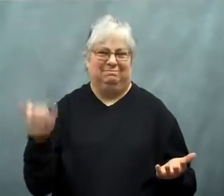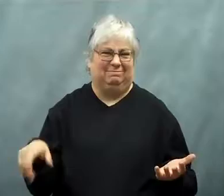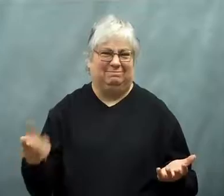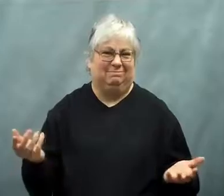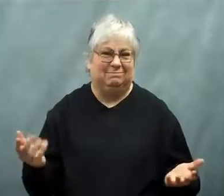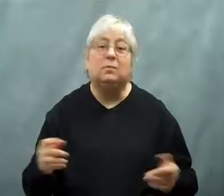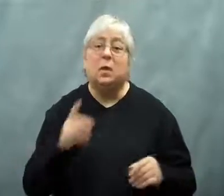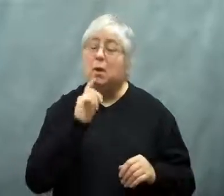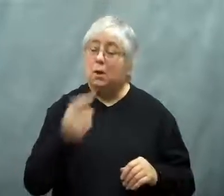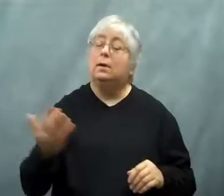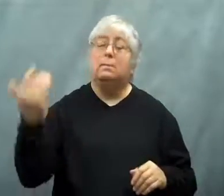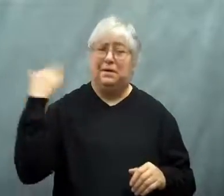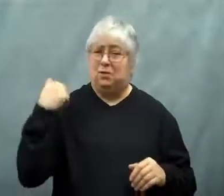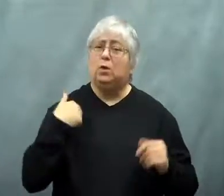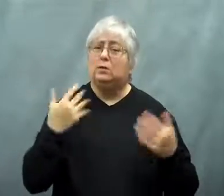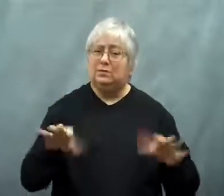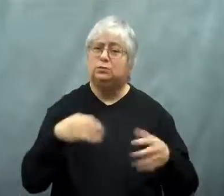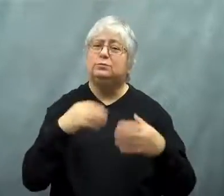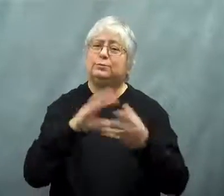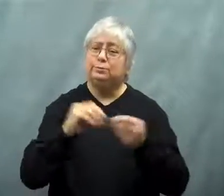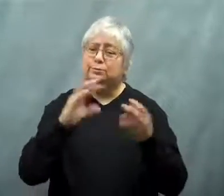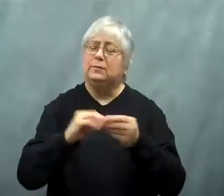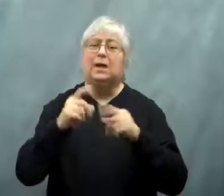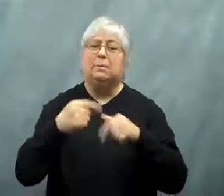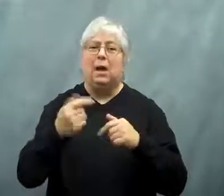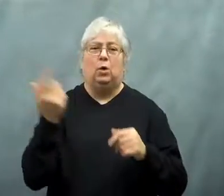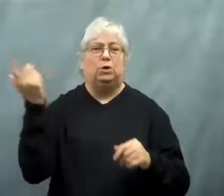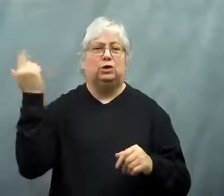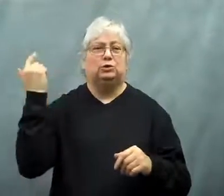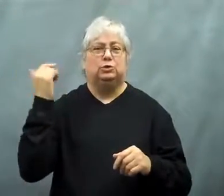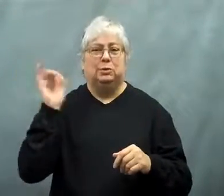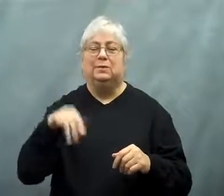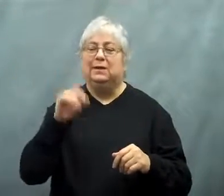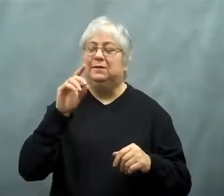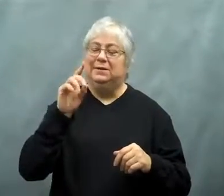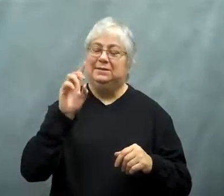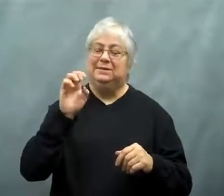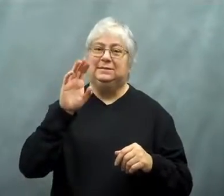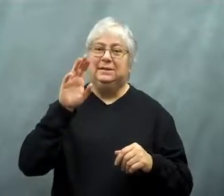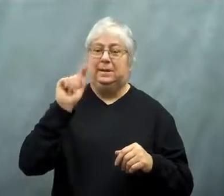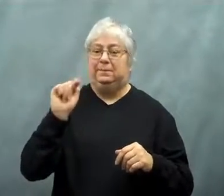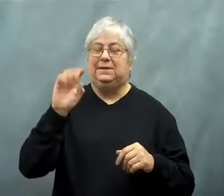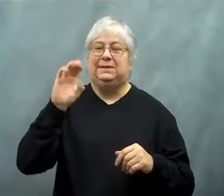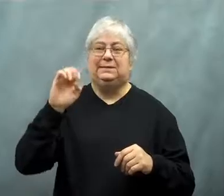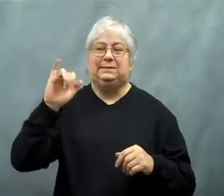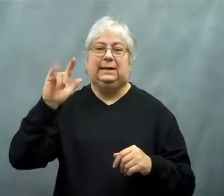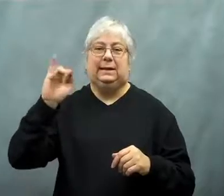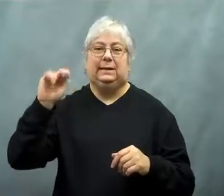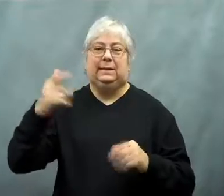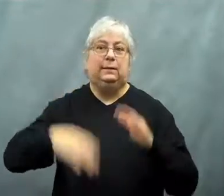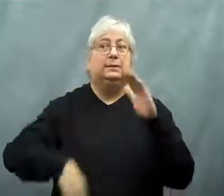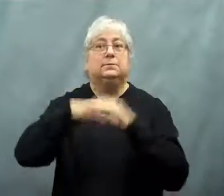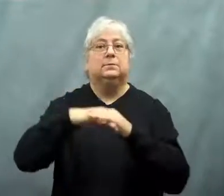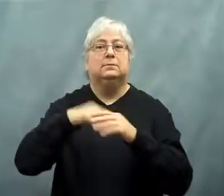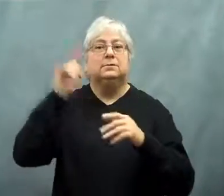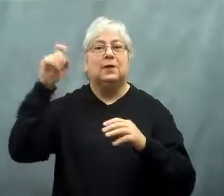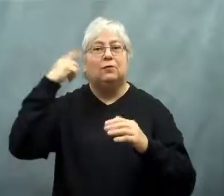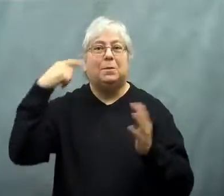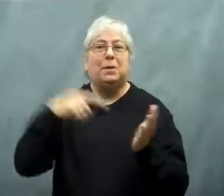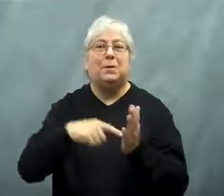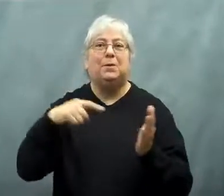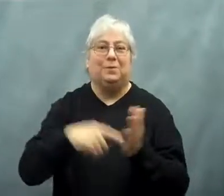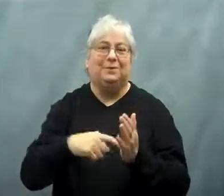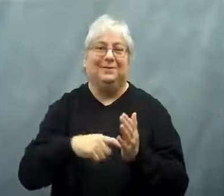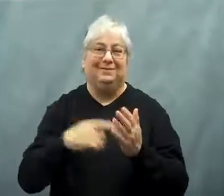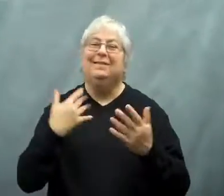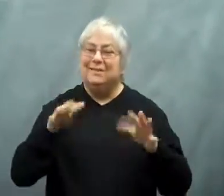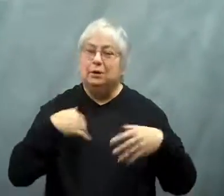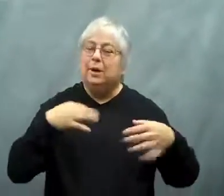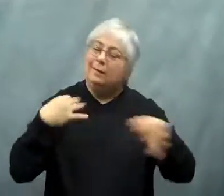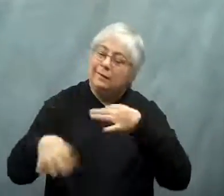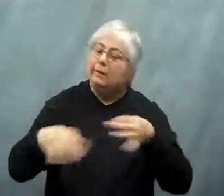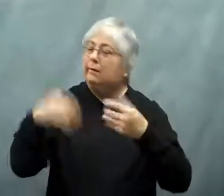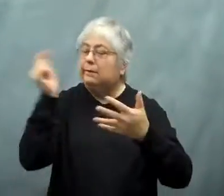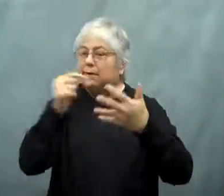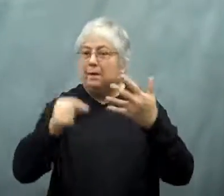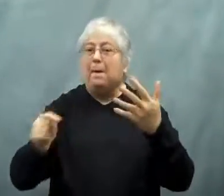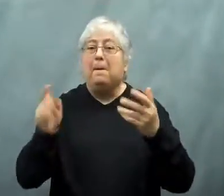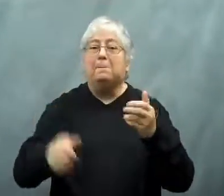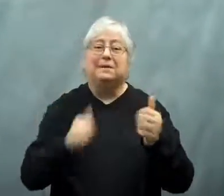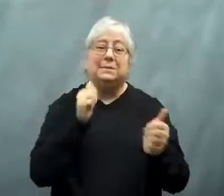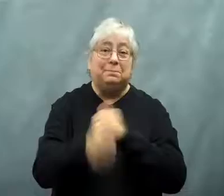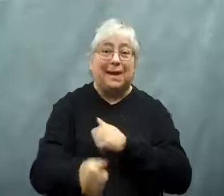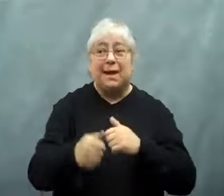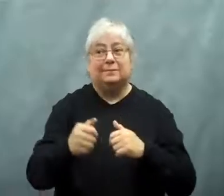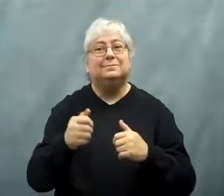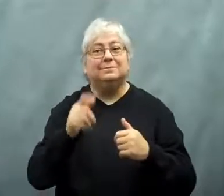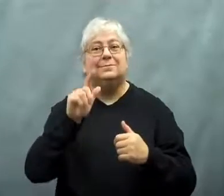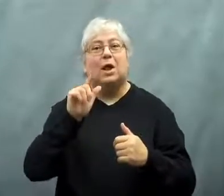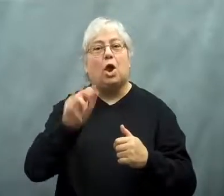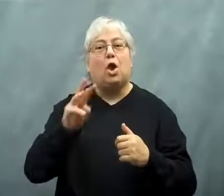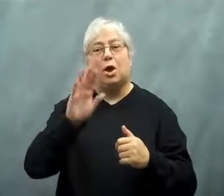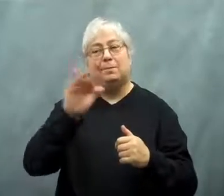I did a story last year about the federal debt ceiling.